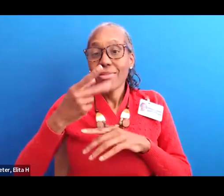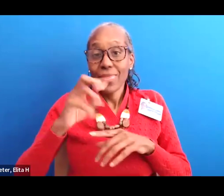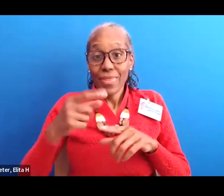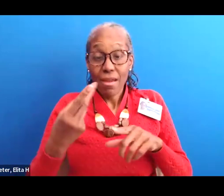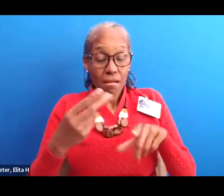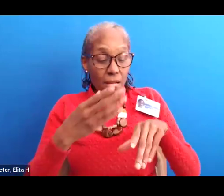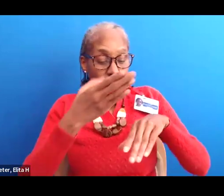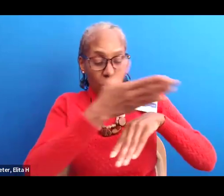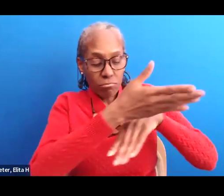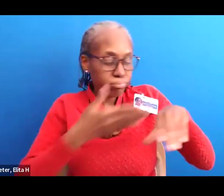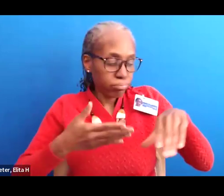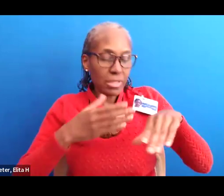And they would cut off the circulation there.